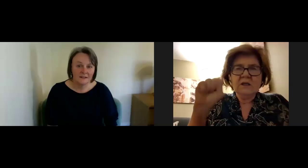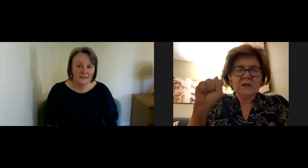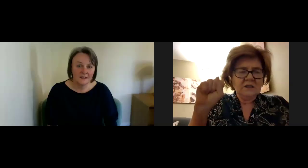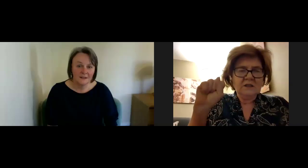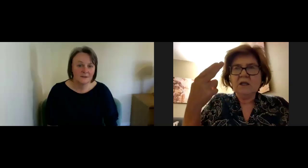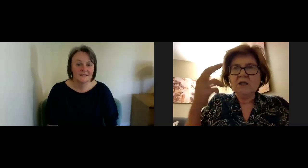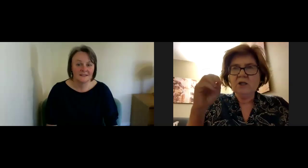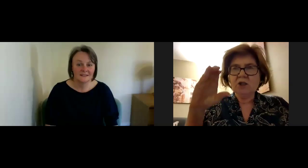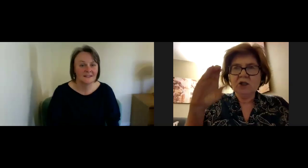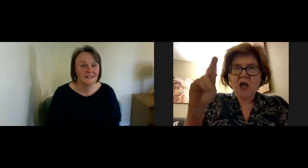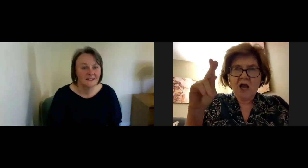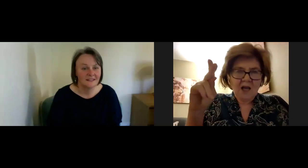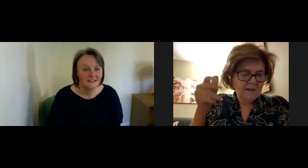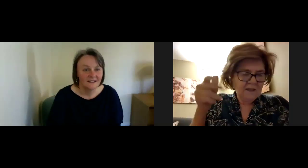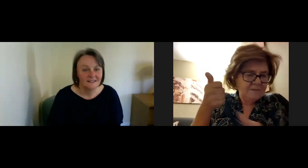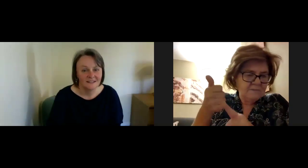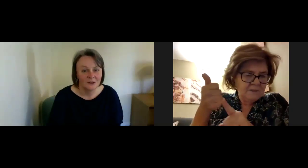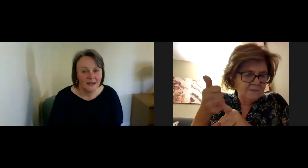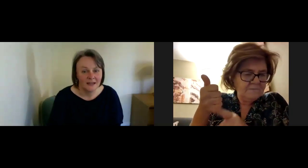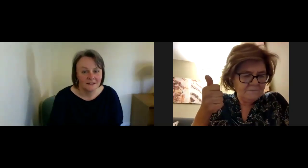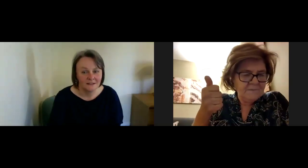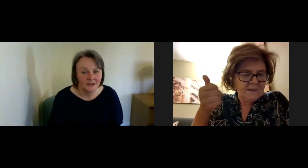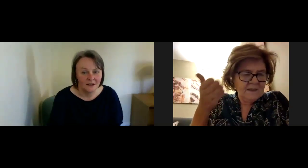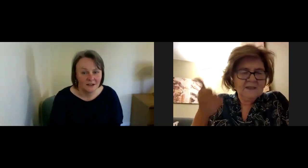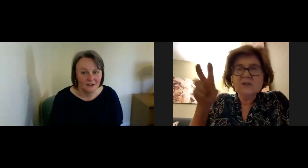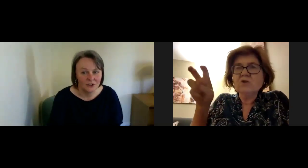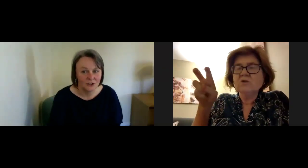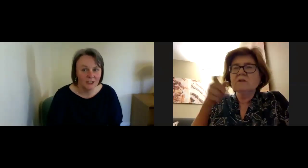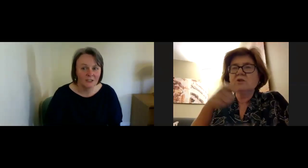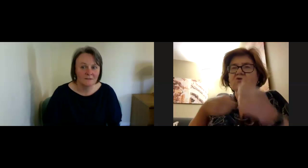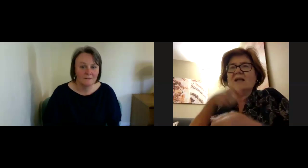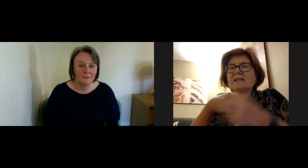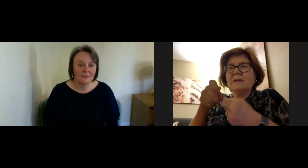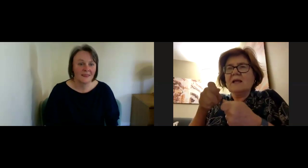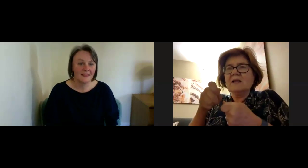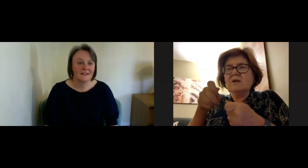I would like to introduce Hayden Shock. So Hayden -- Hello, everyone.